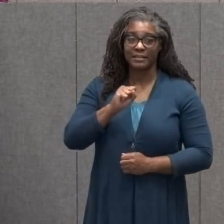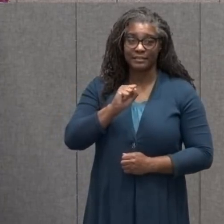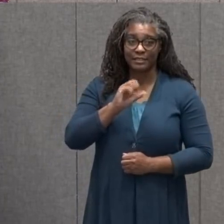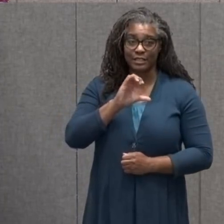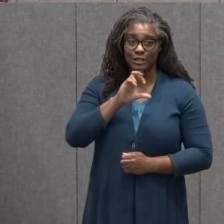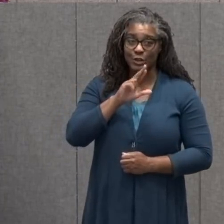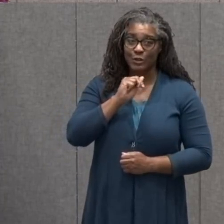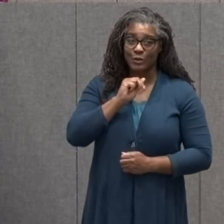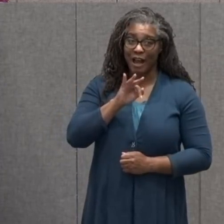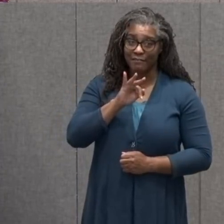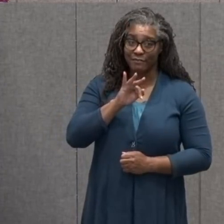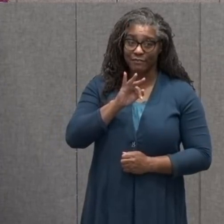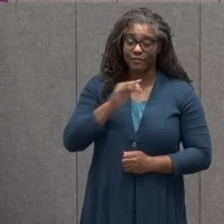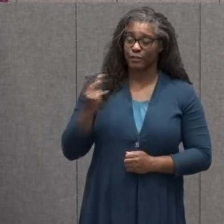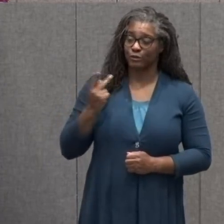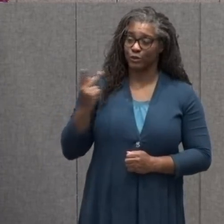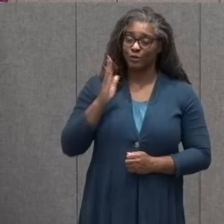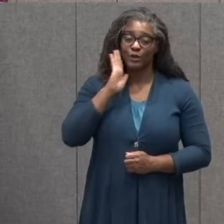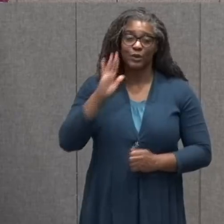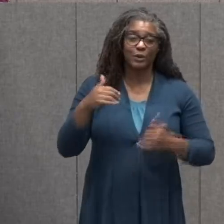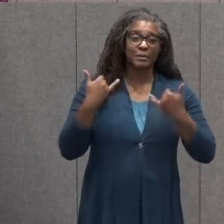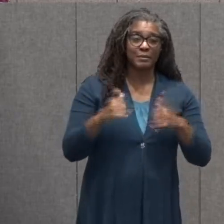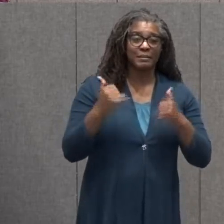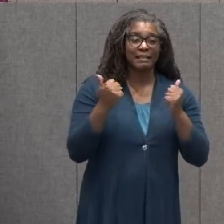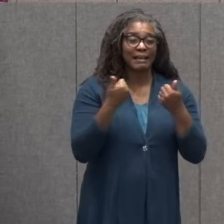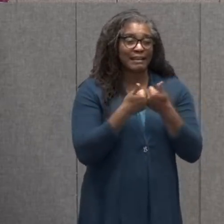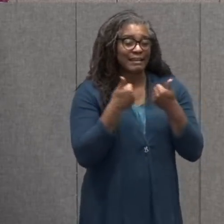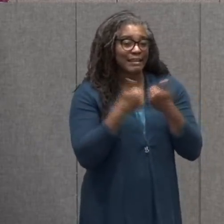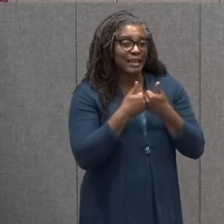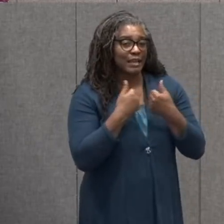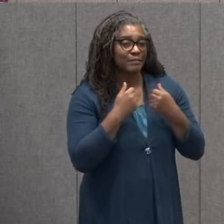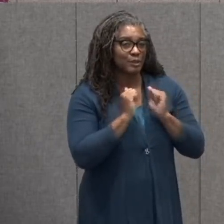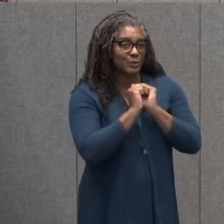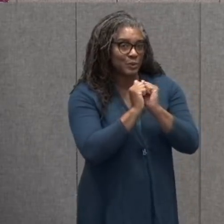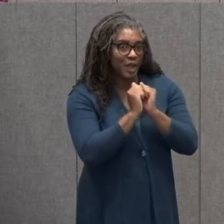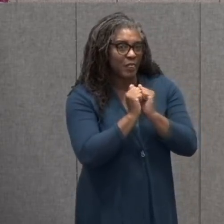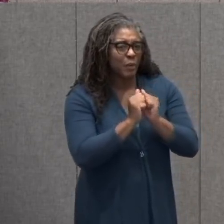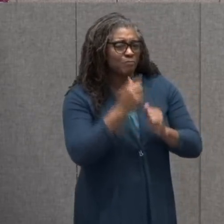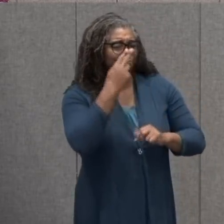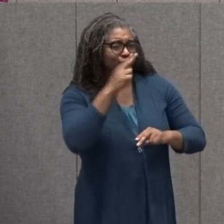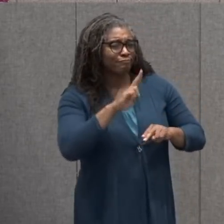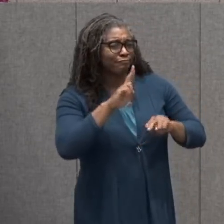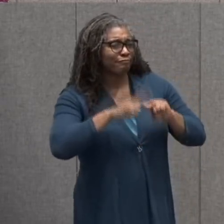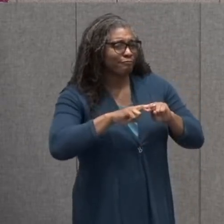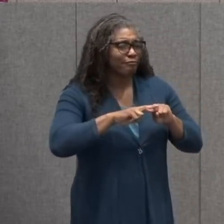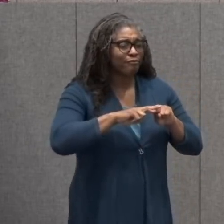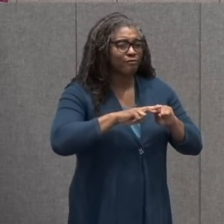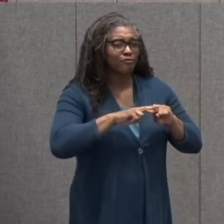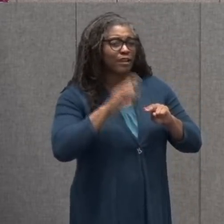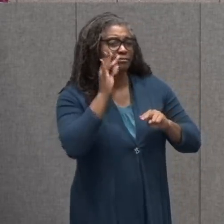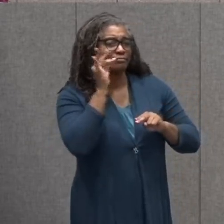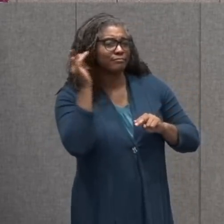It was so fun to watch Ms. Maes and Ms. Lori play those games, and we're gonna share another game with you